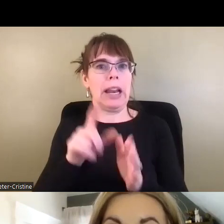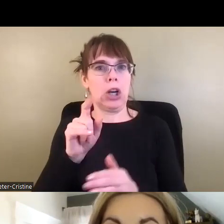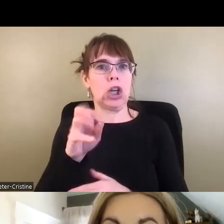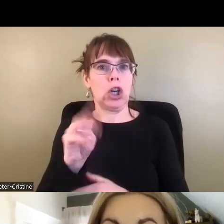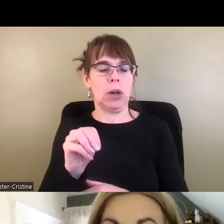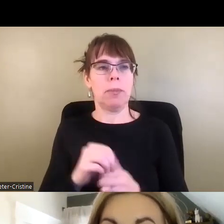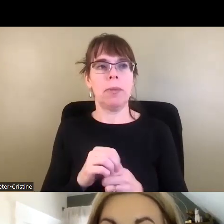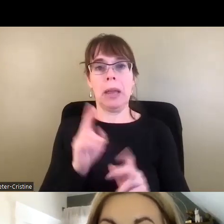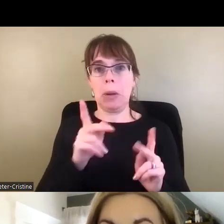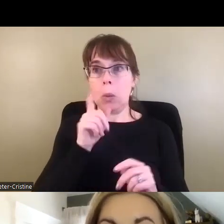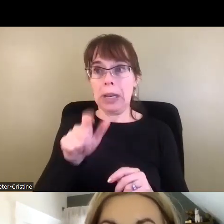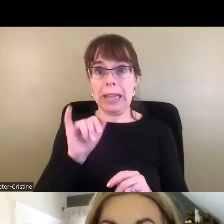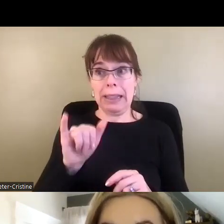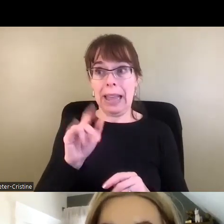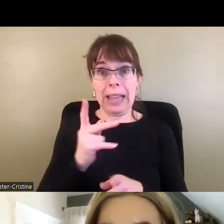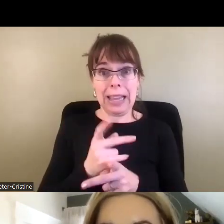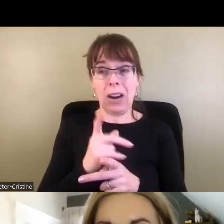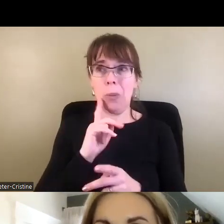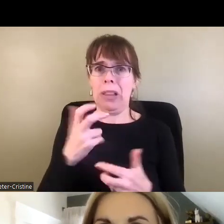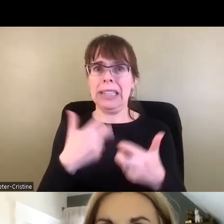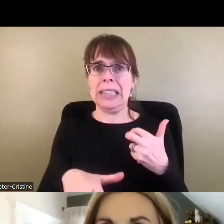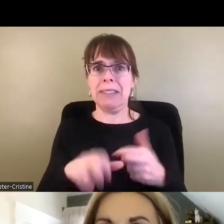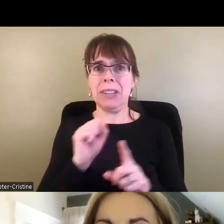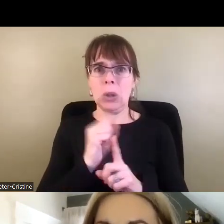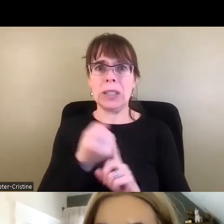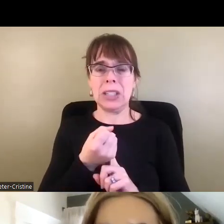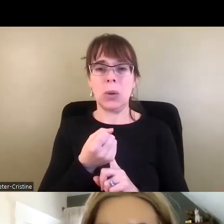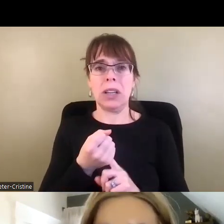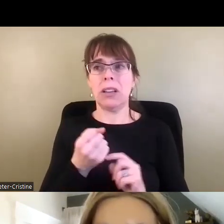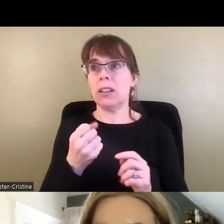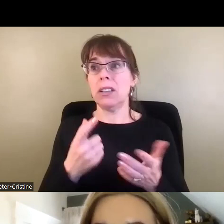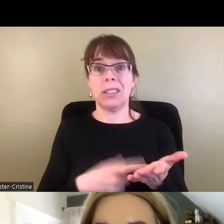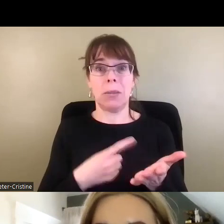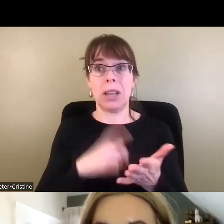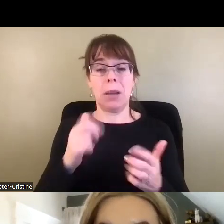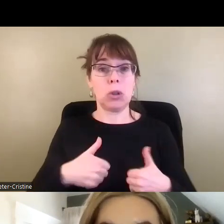care are often in really difficult situations. They are often survivors of abuse. They're often